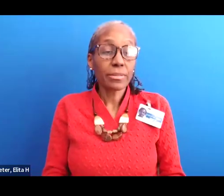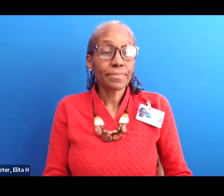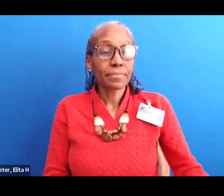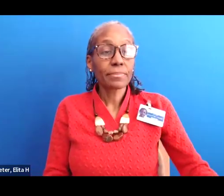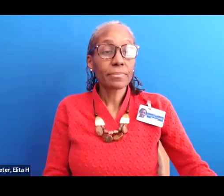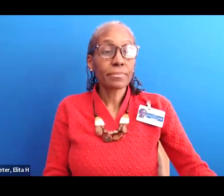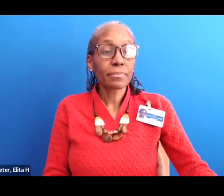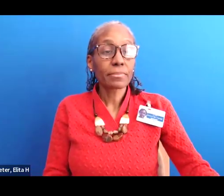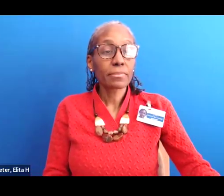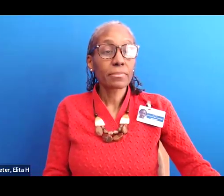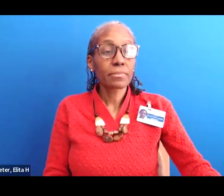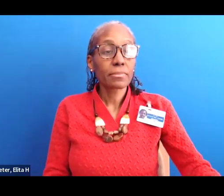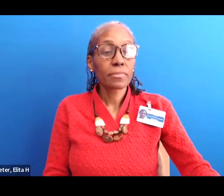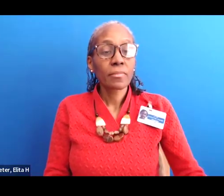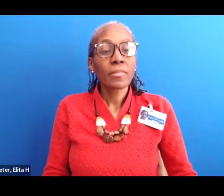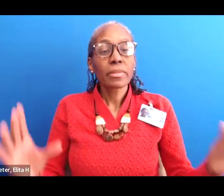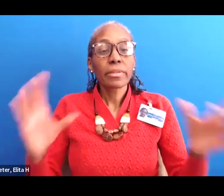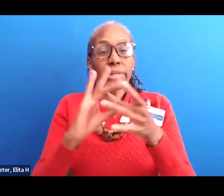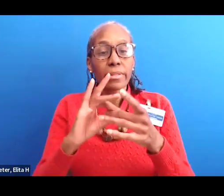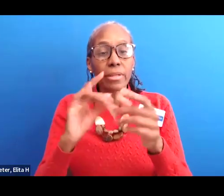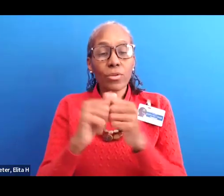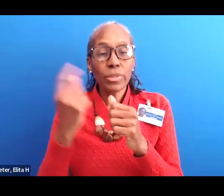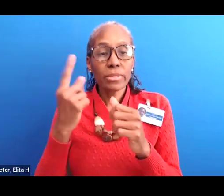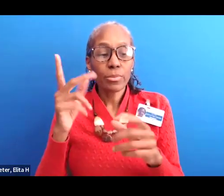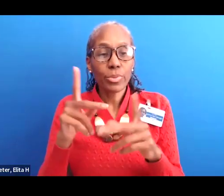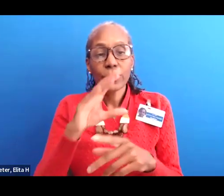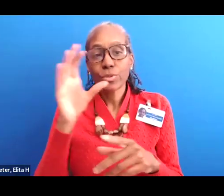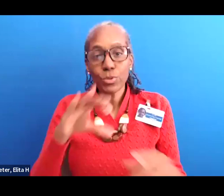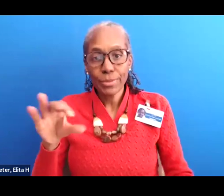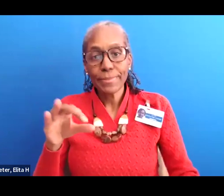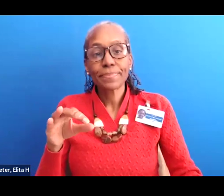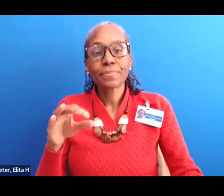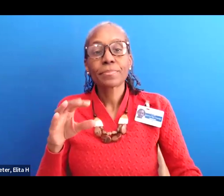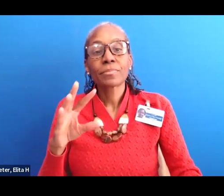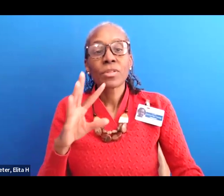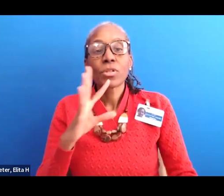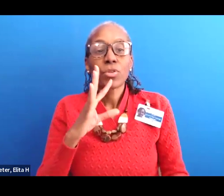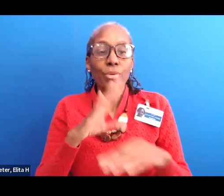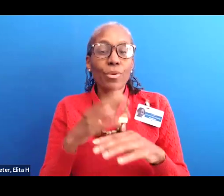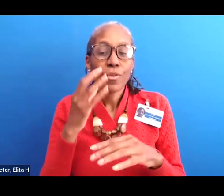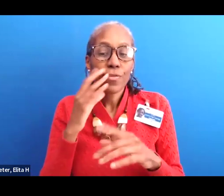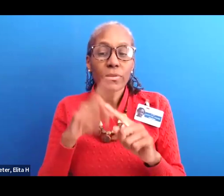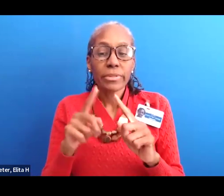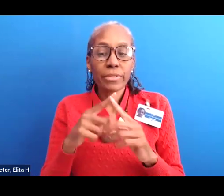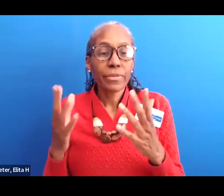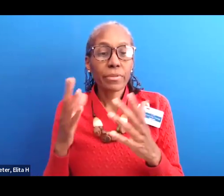They'll hook you up with somebody, Zooming, talking on the phone, all those kind of things. Those work too.